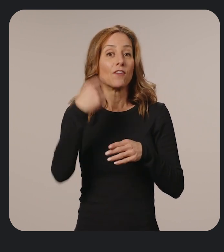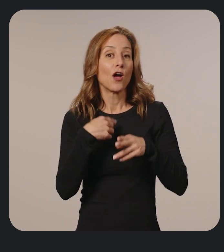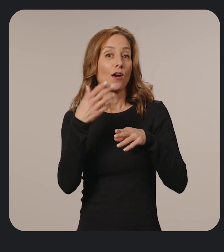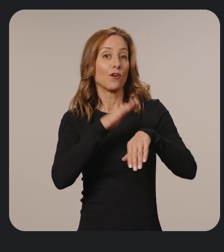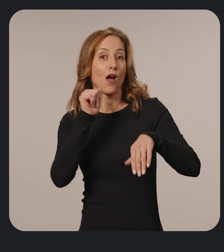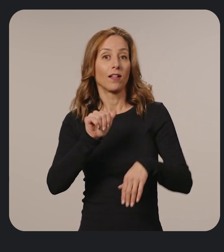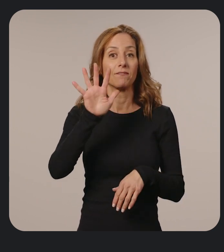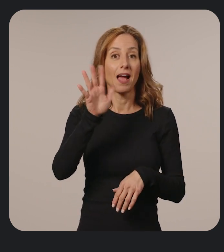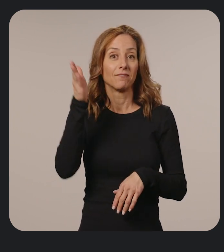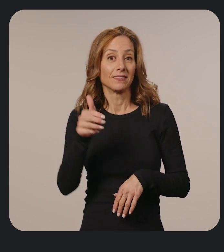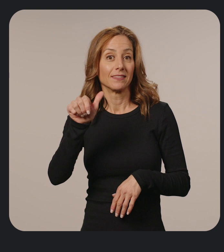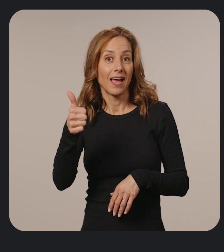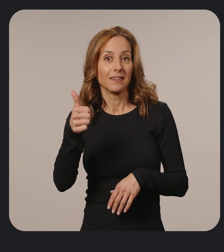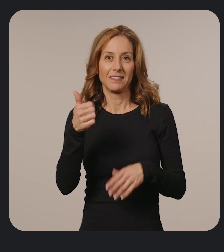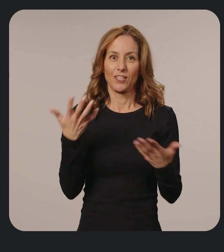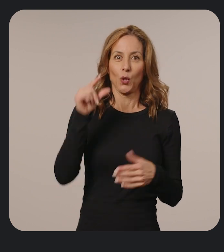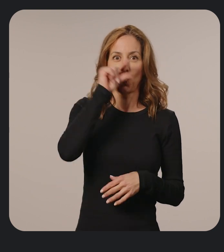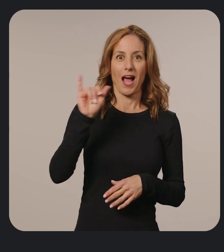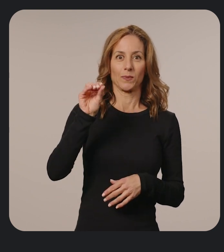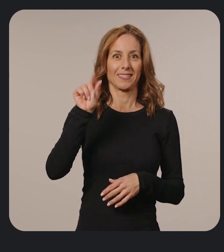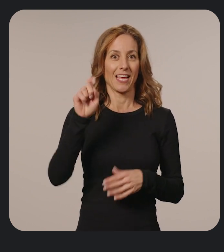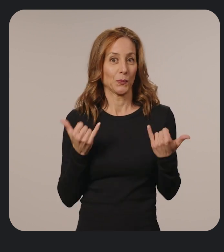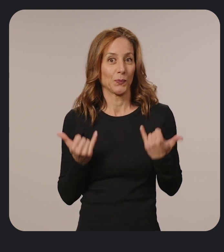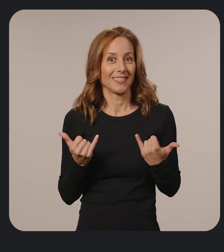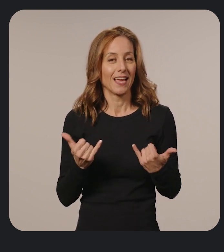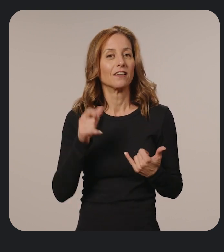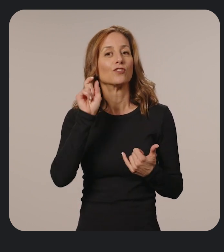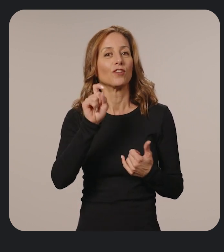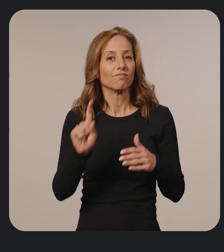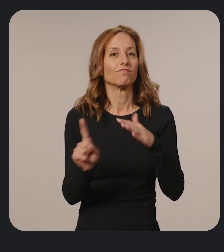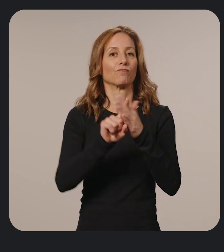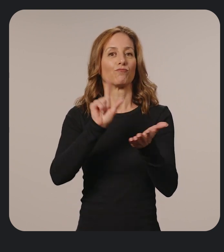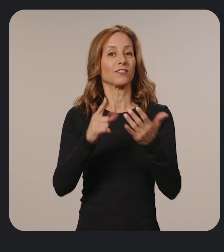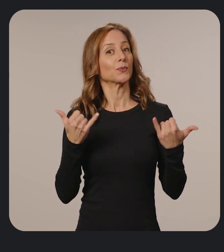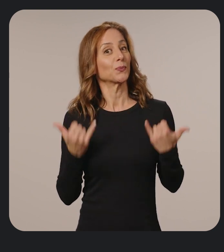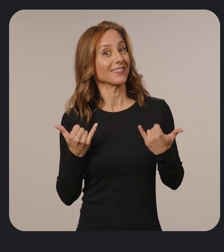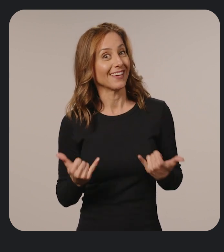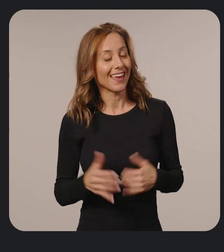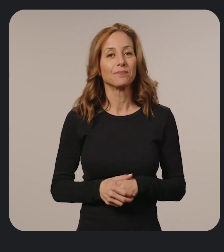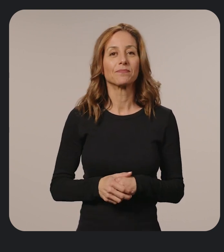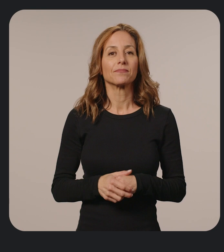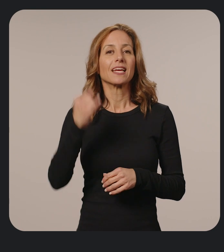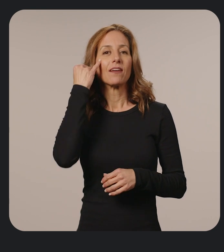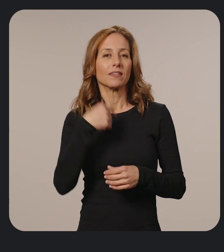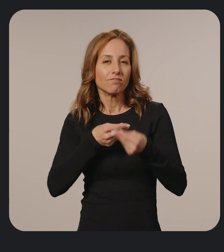So if we call it with 5/10, which is Google I/O date today, it should print out today.